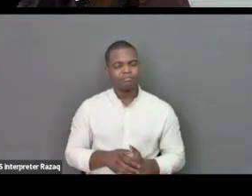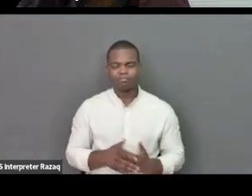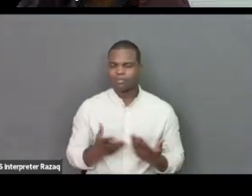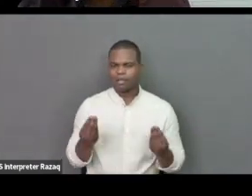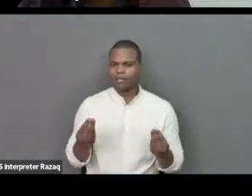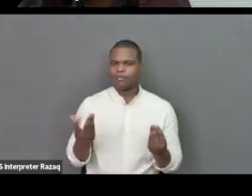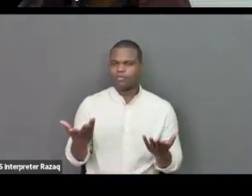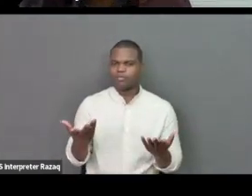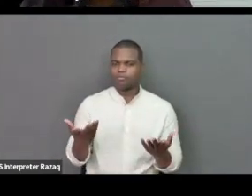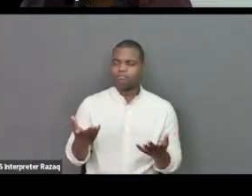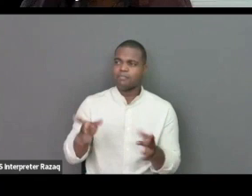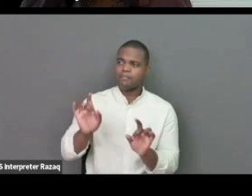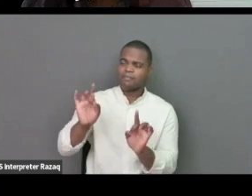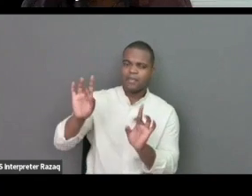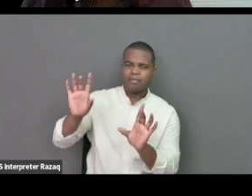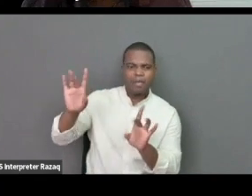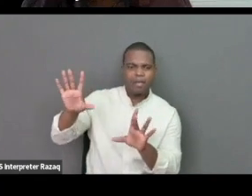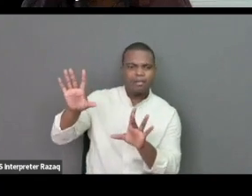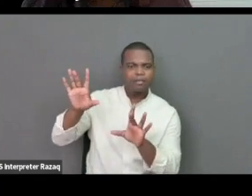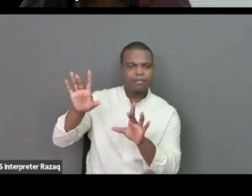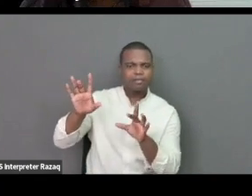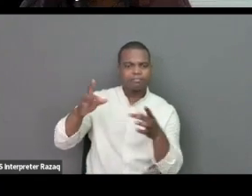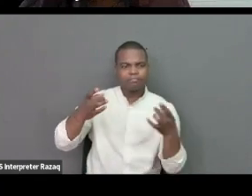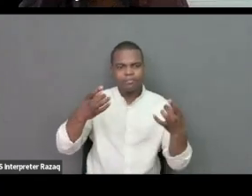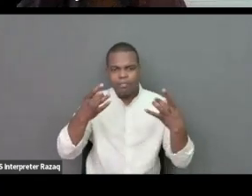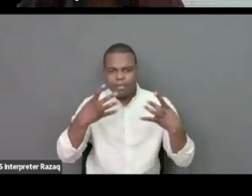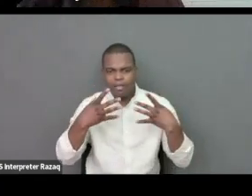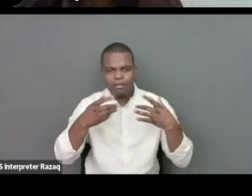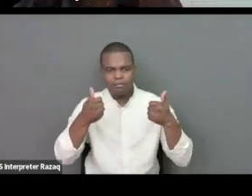by the website owner. So, there are three parts. One is what needs to be